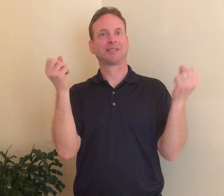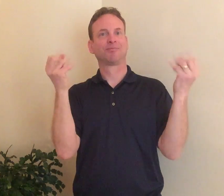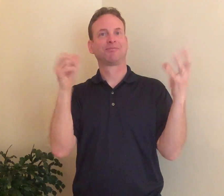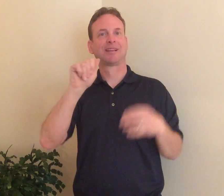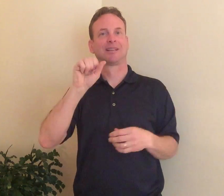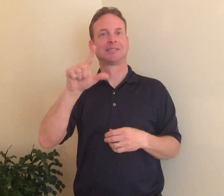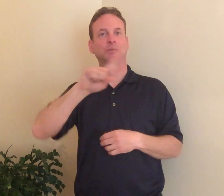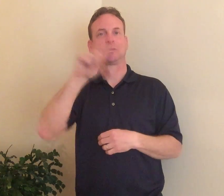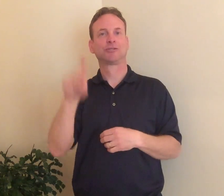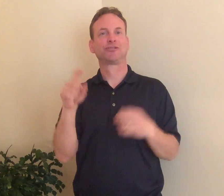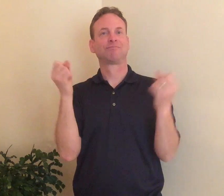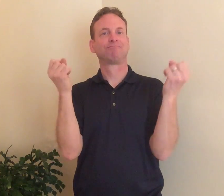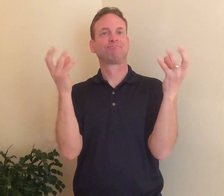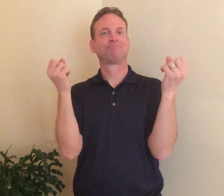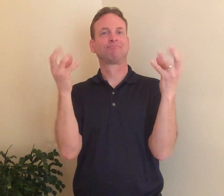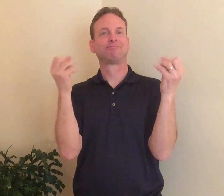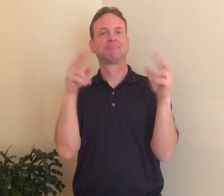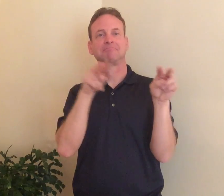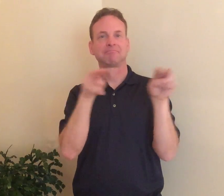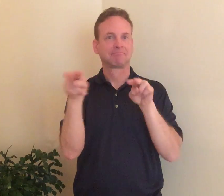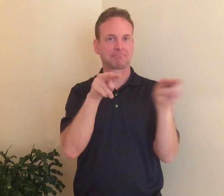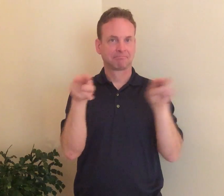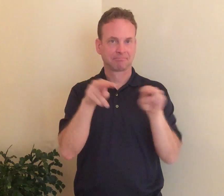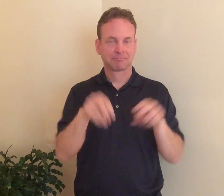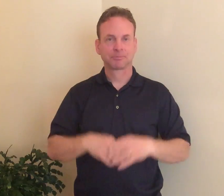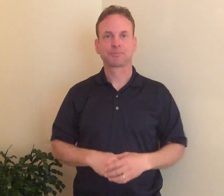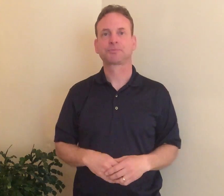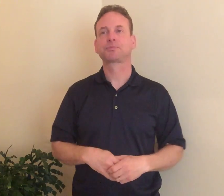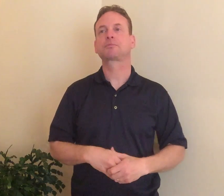or the signed ASL survey.